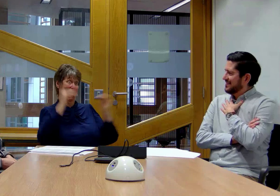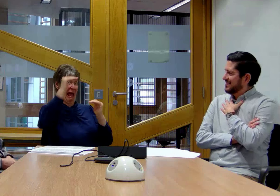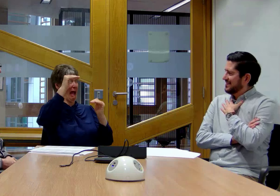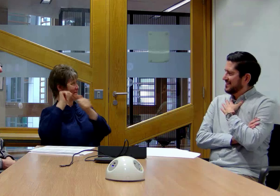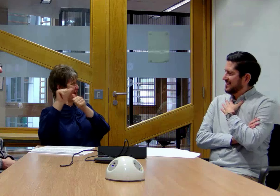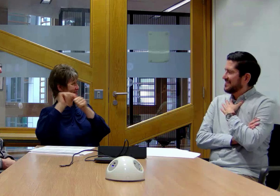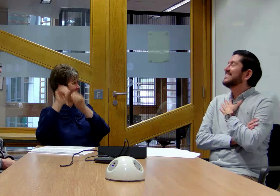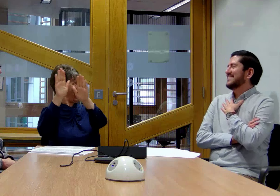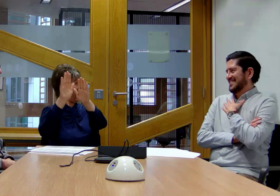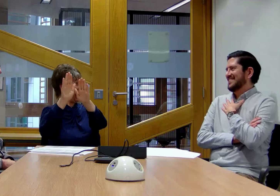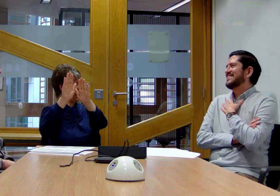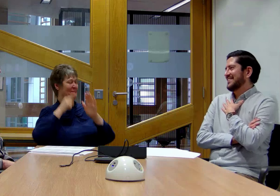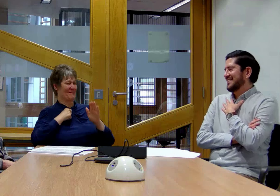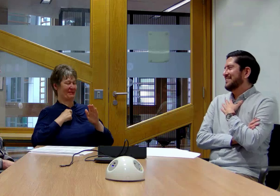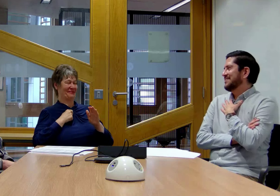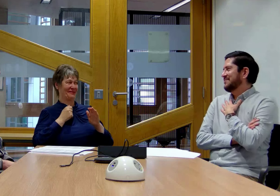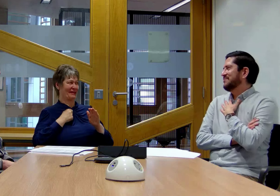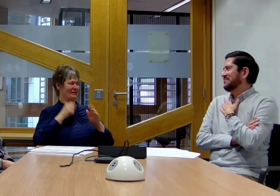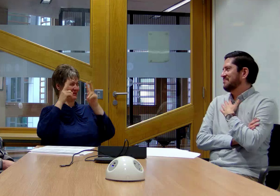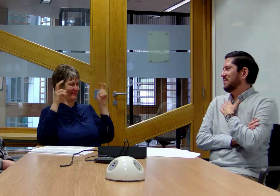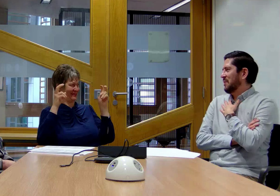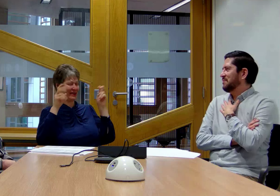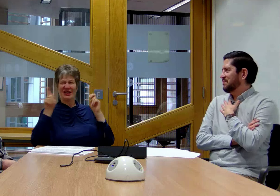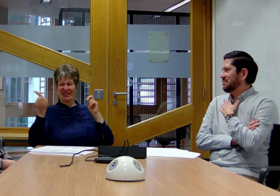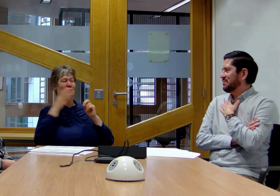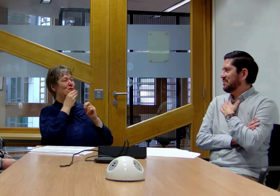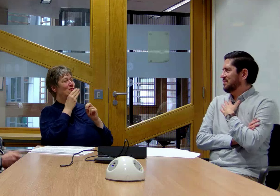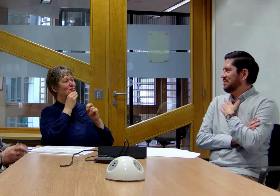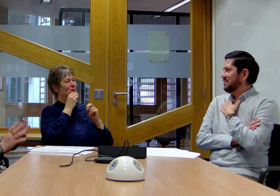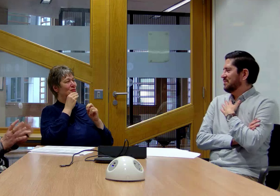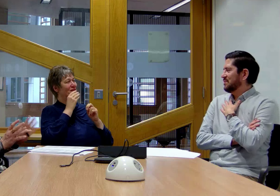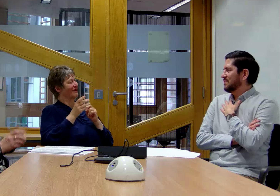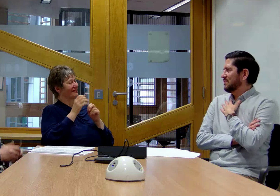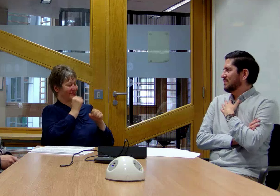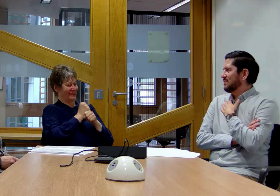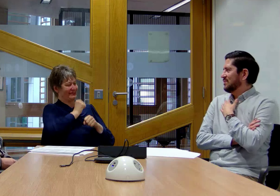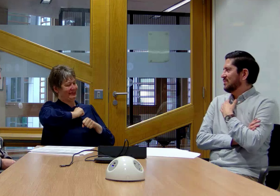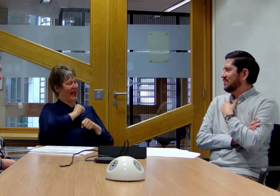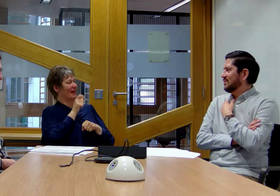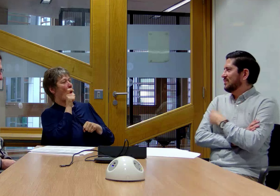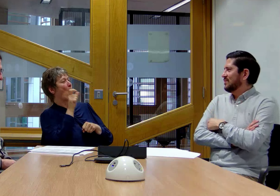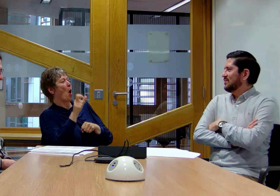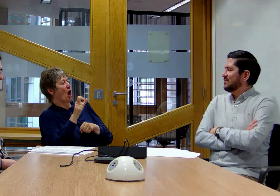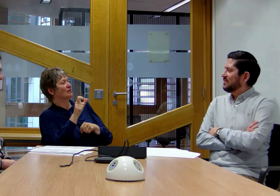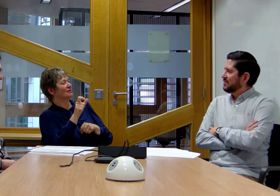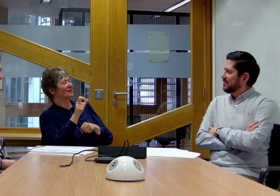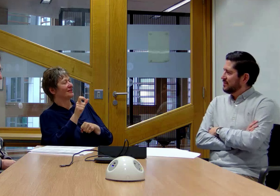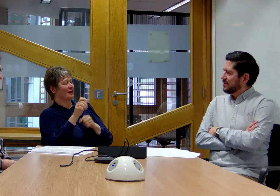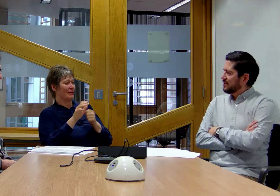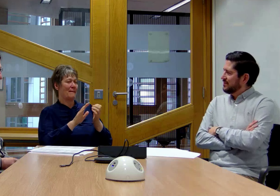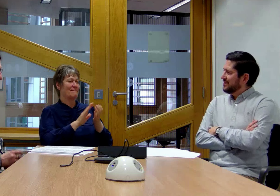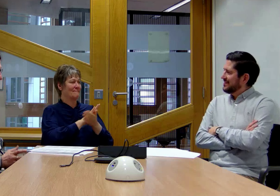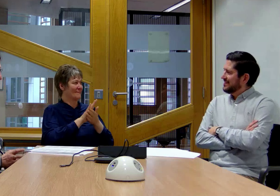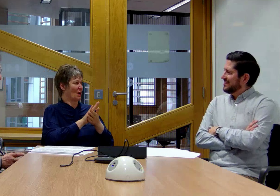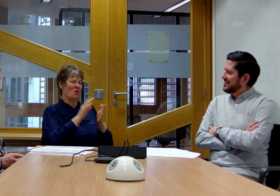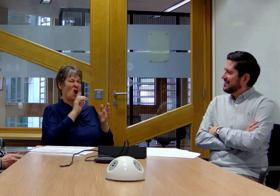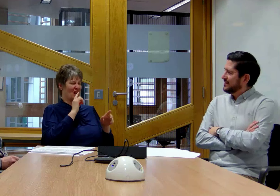my favourite one and I can't take credit for inventing this is the term cothromachadh-carboin,